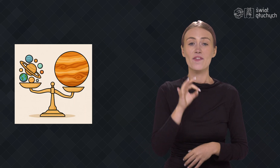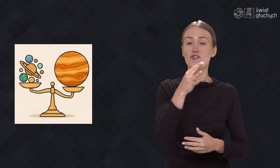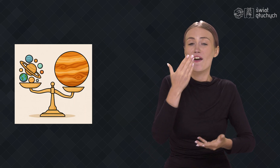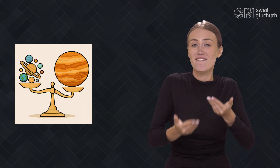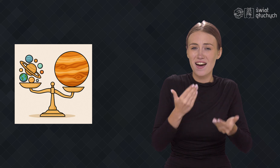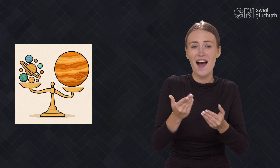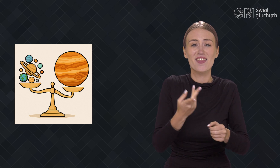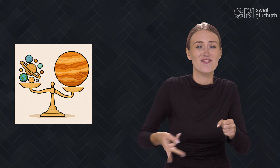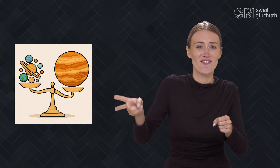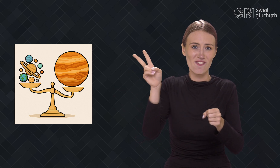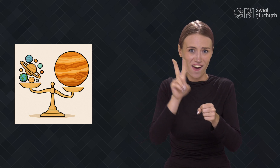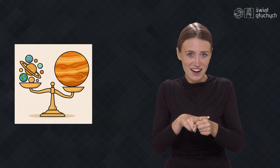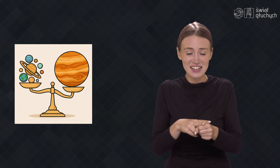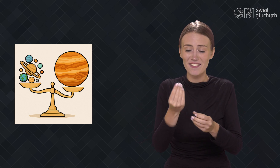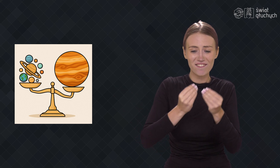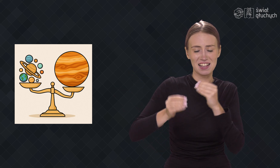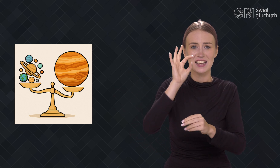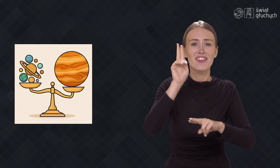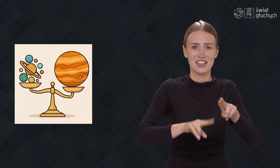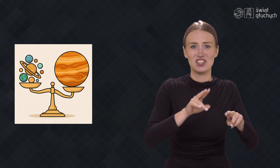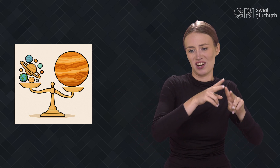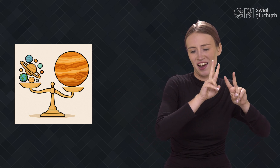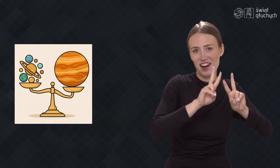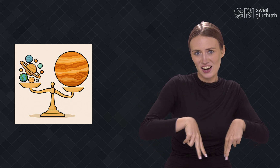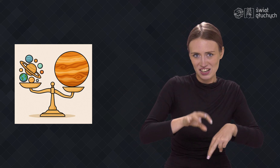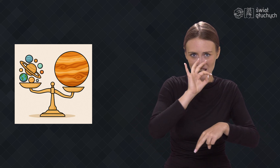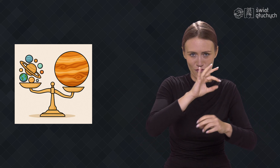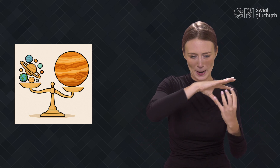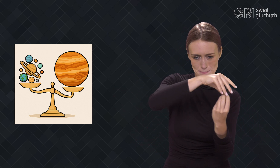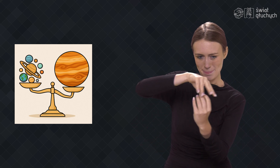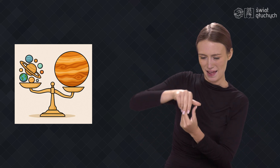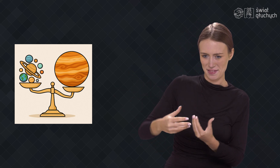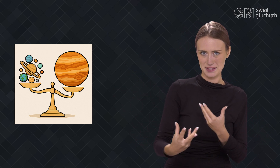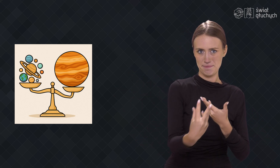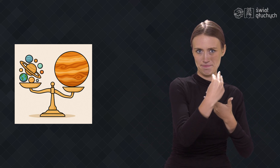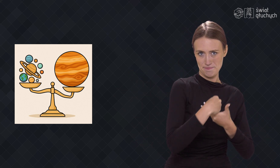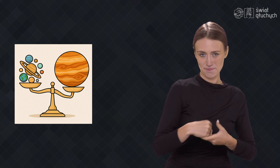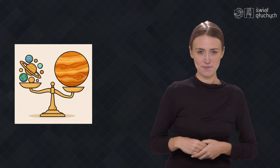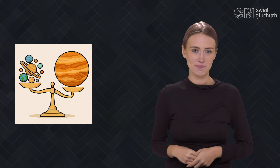• At the same time, its mass is twice as large as the mass of all the other planets in the Solar System combined.